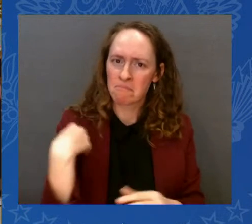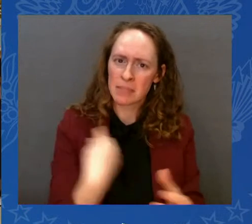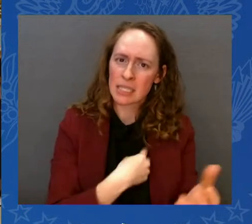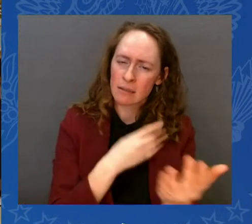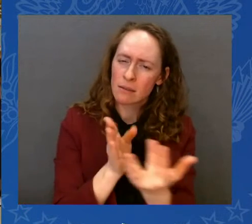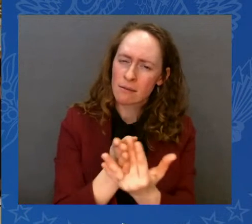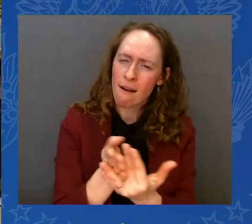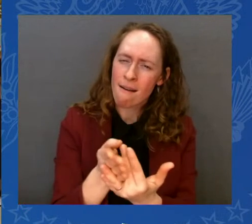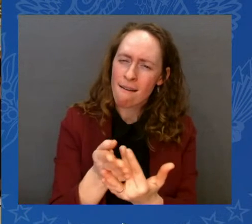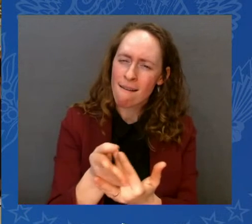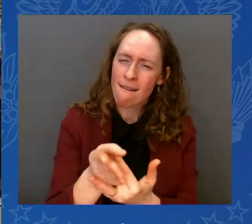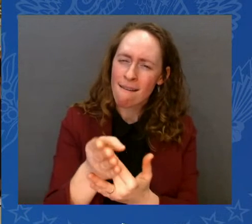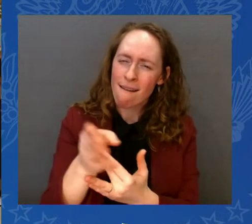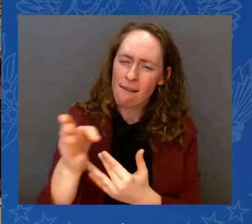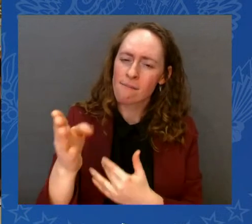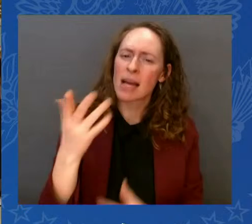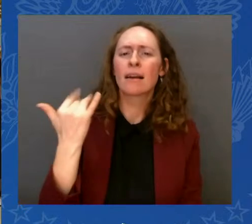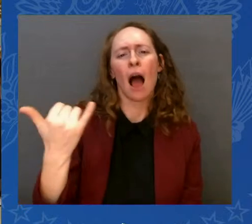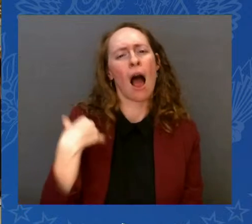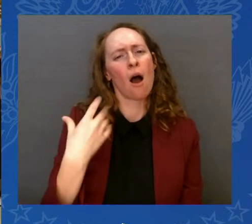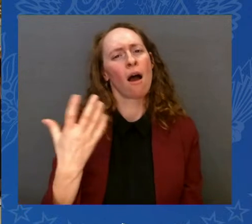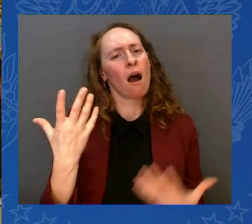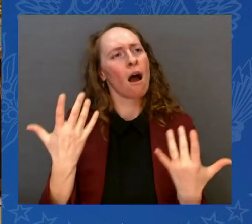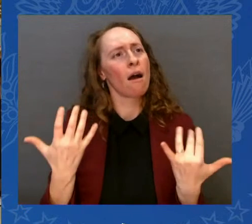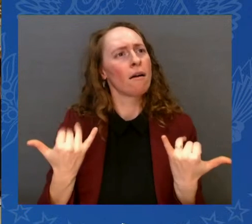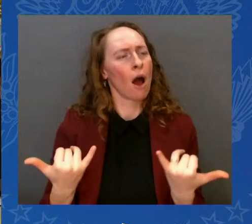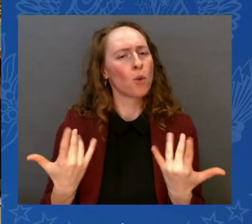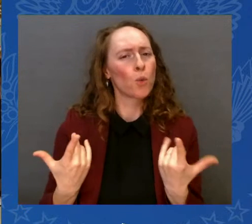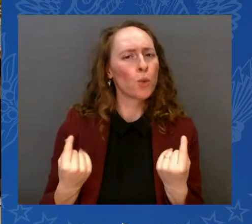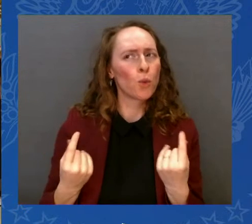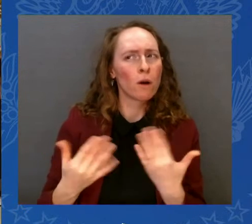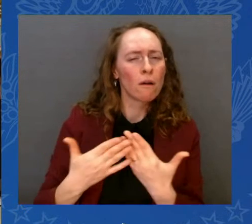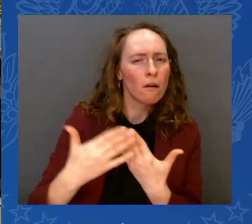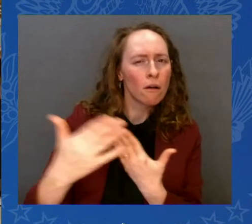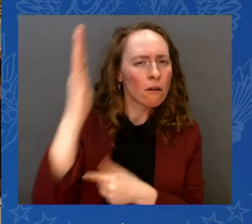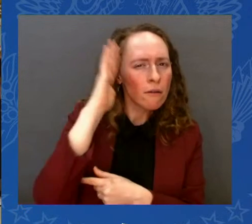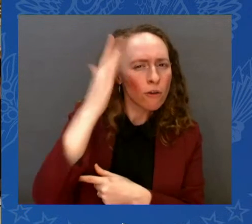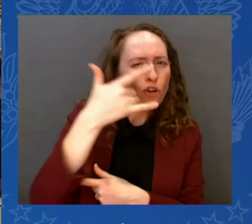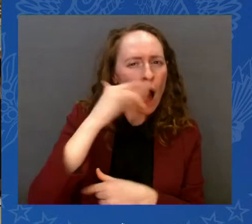we are now on the verge of building on that in a way that, together through a partnership,